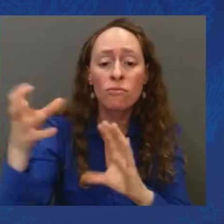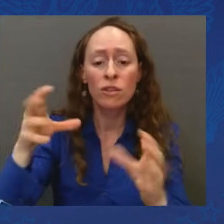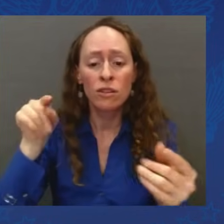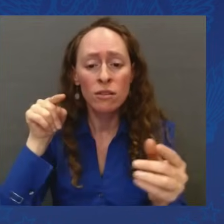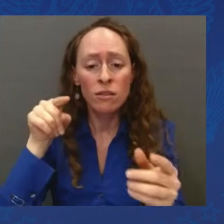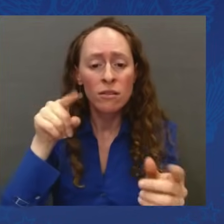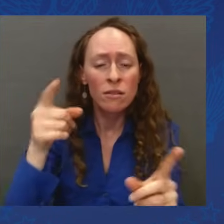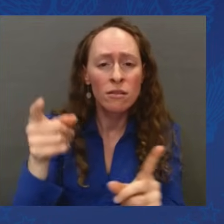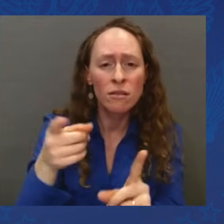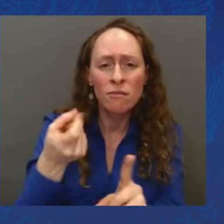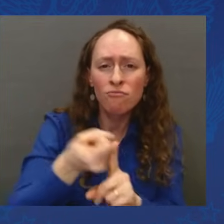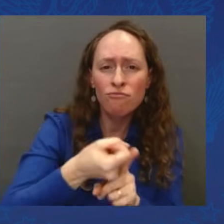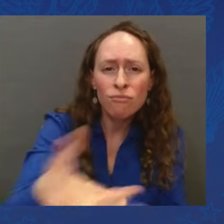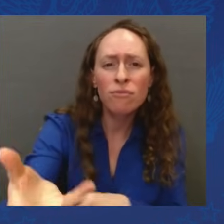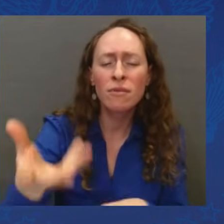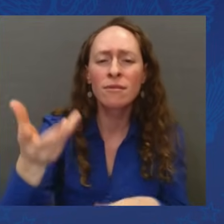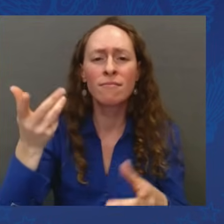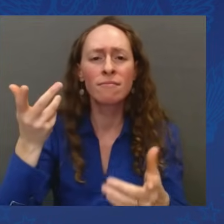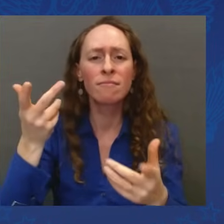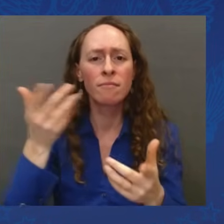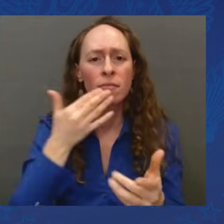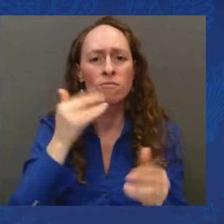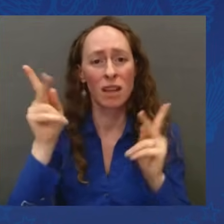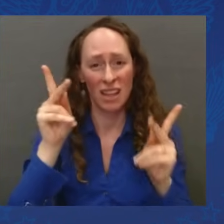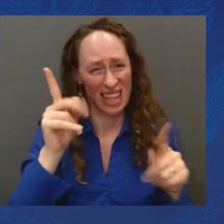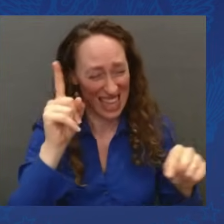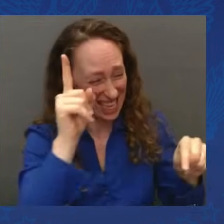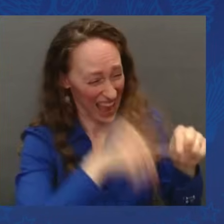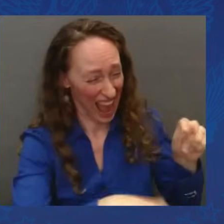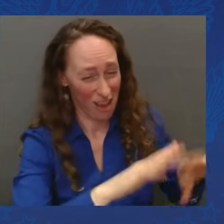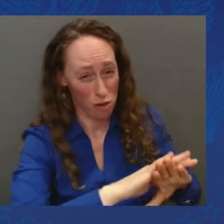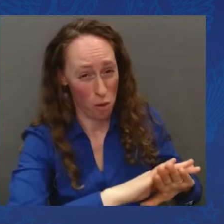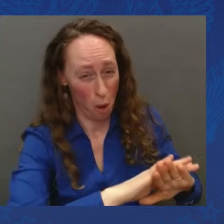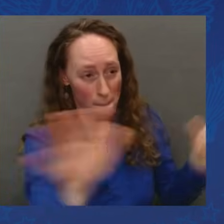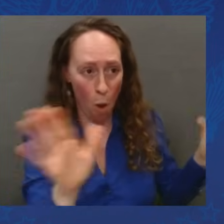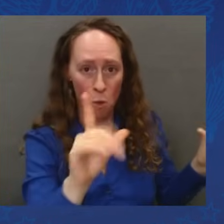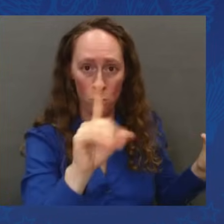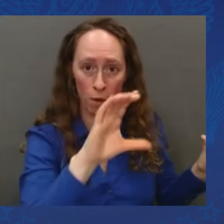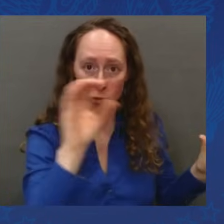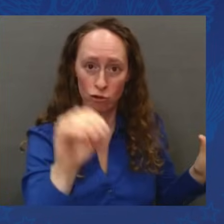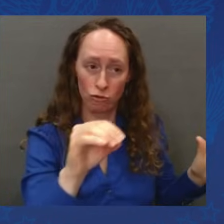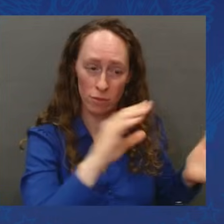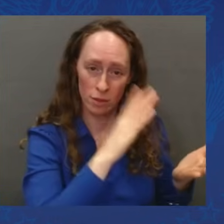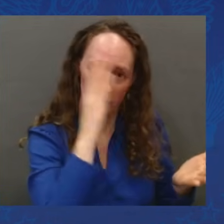And they are in -- and they still think they -- at least as of this morning, they still thought they could.